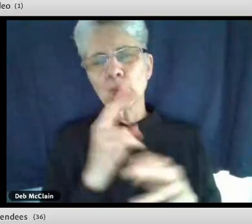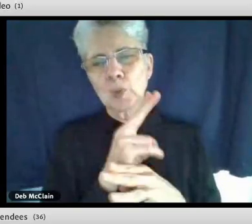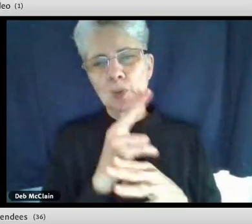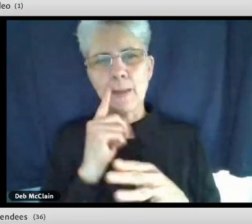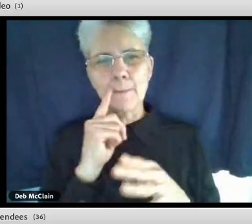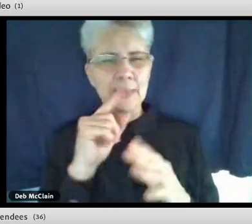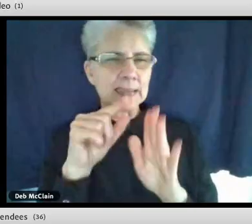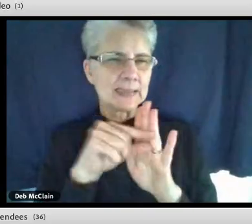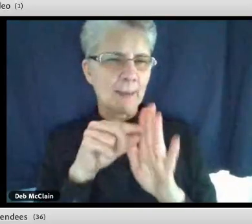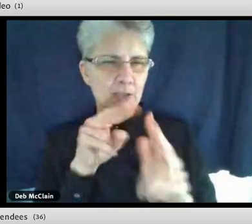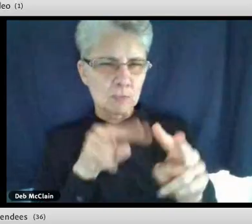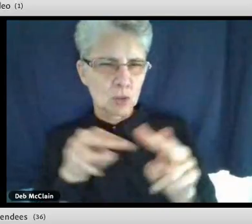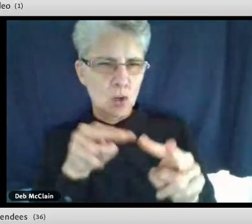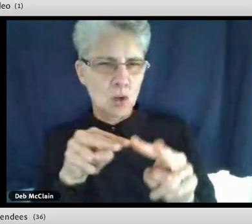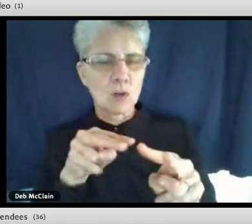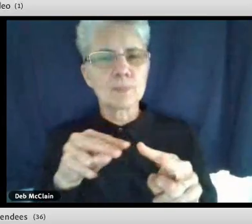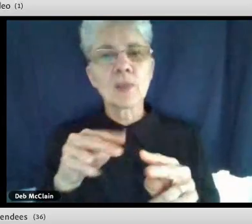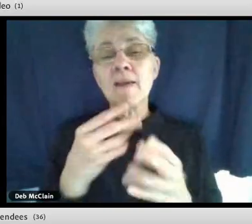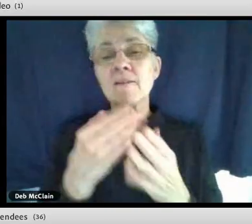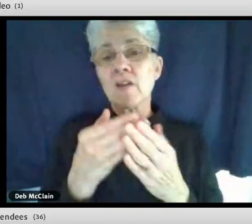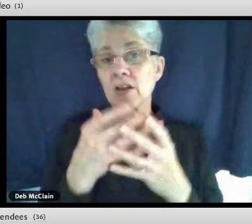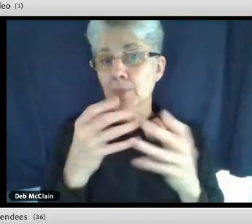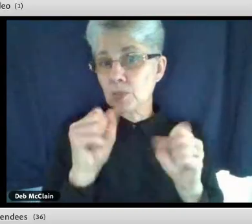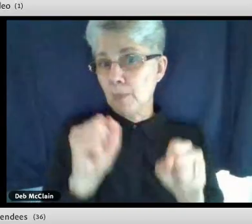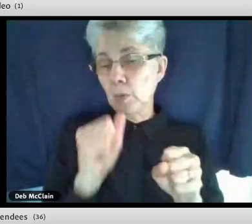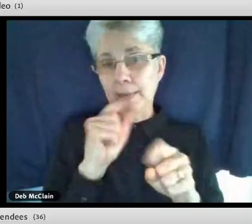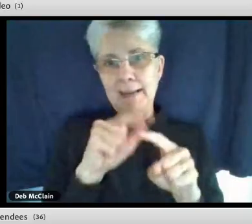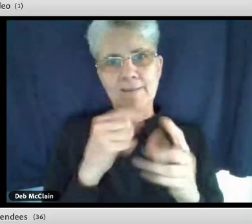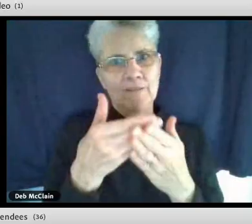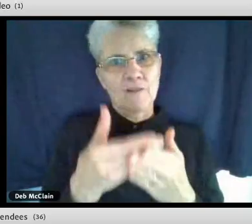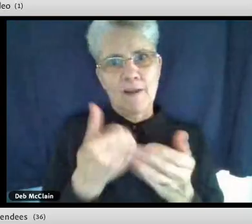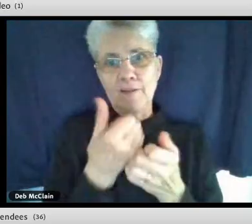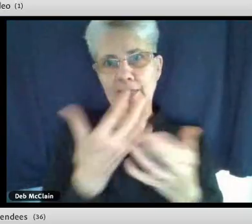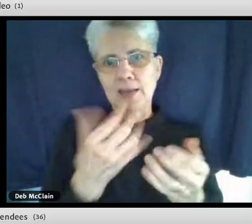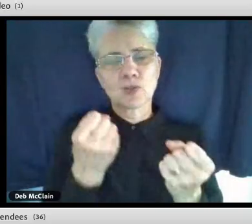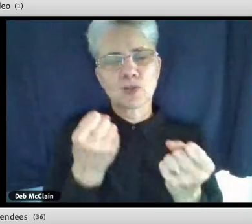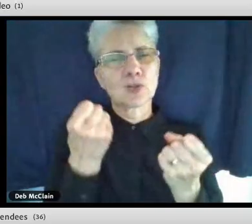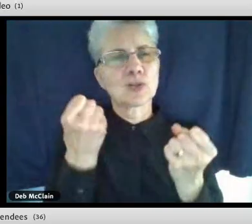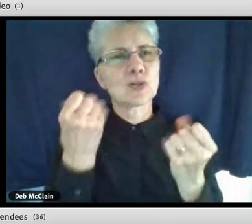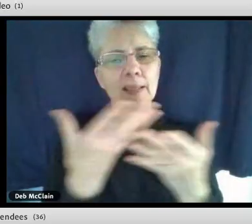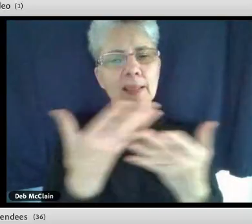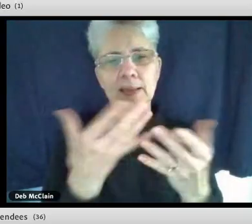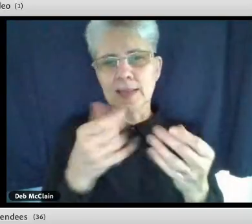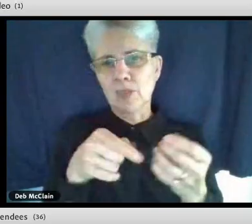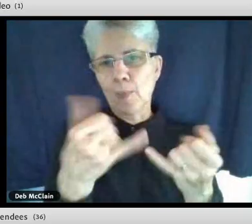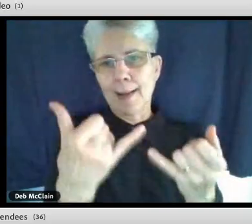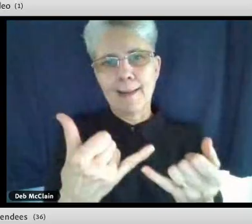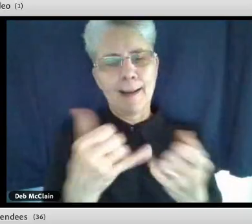Consider multiple resources, not just the ones you usually go to. Be skeptical. Verify as much as we can.